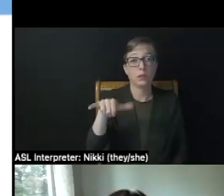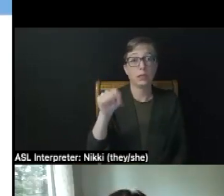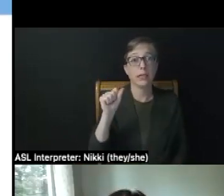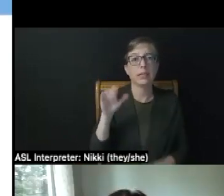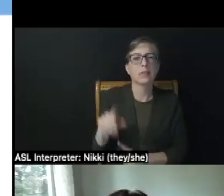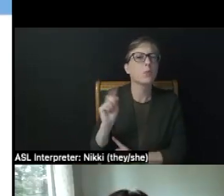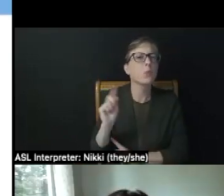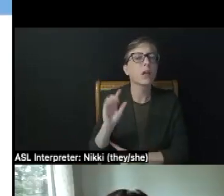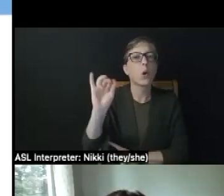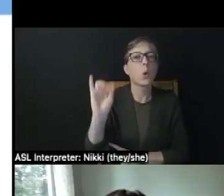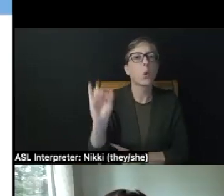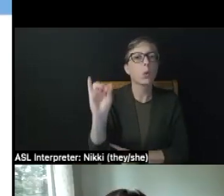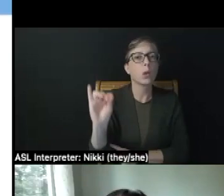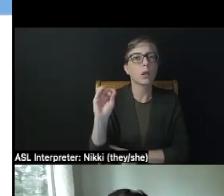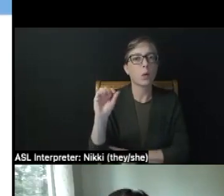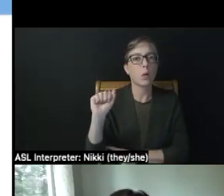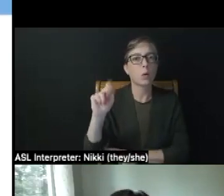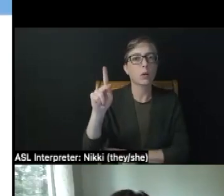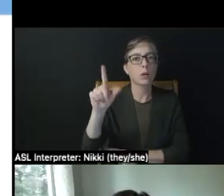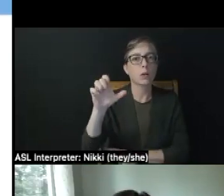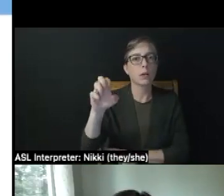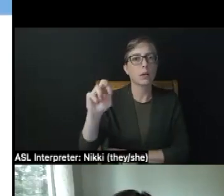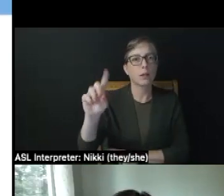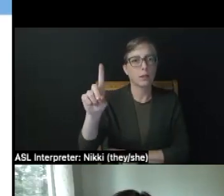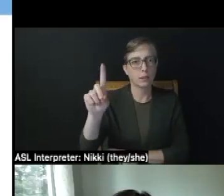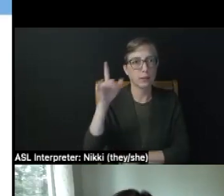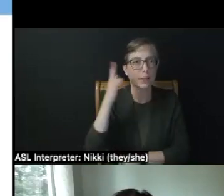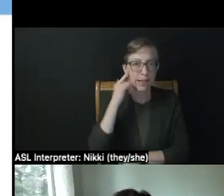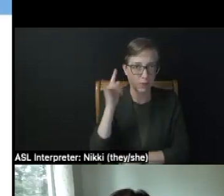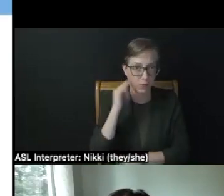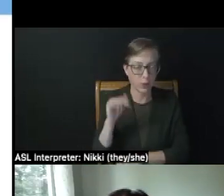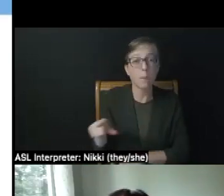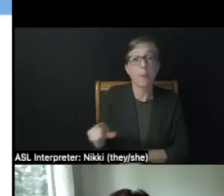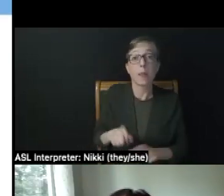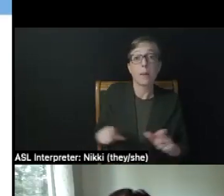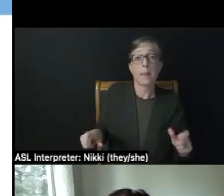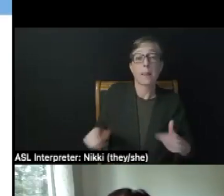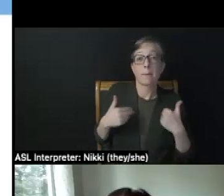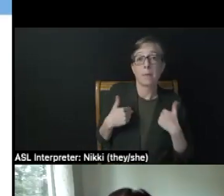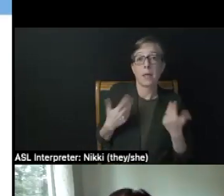a mix of Medicaid and Cares Act funding to